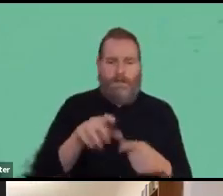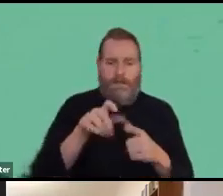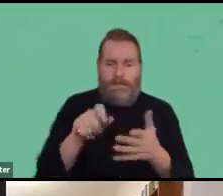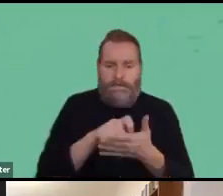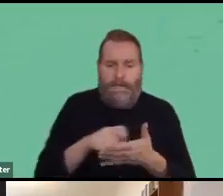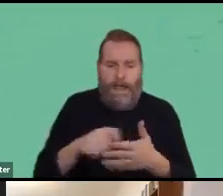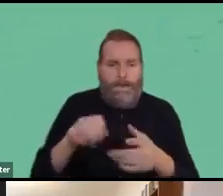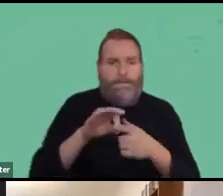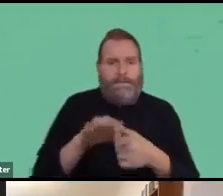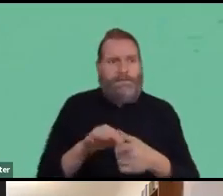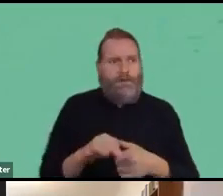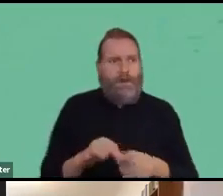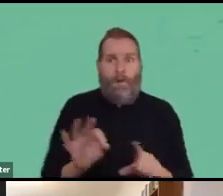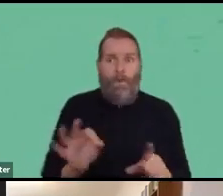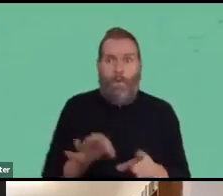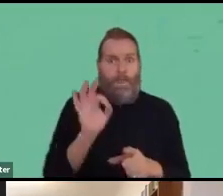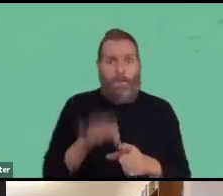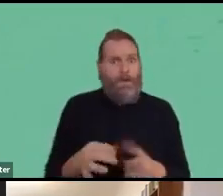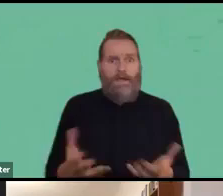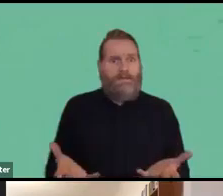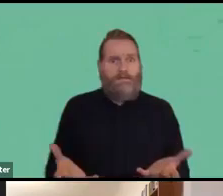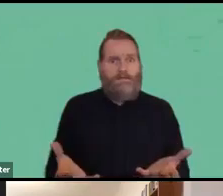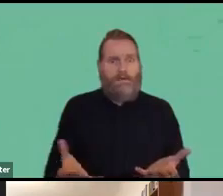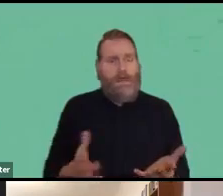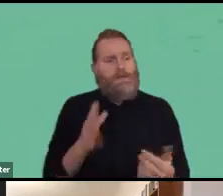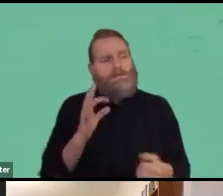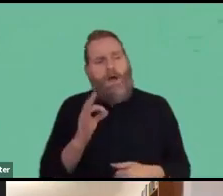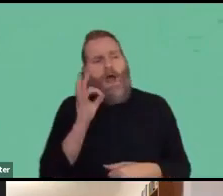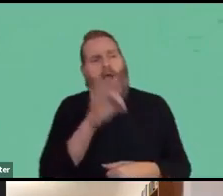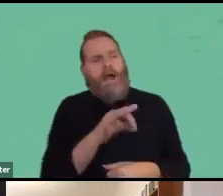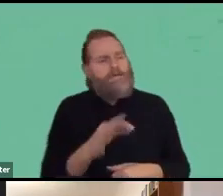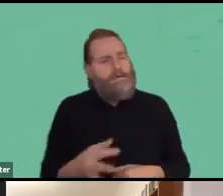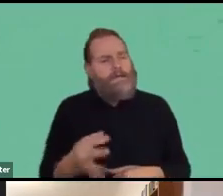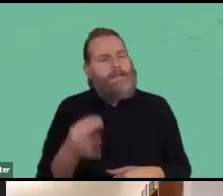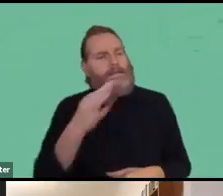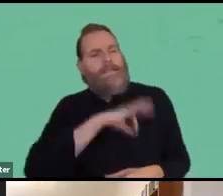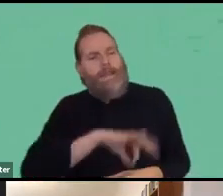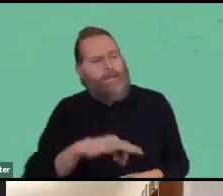so are there any tips I suppose that you can you can give us in terms of the way we might try and